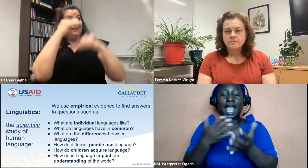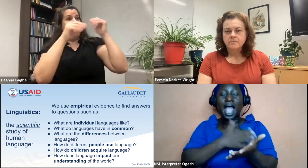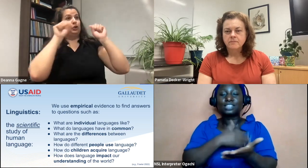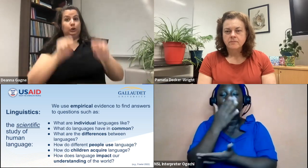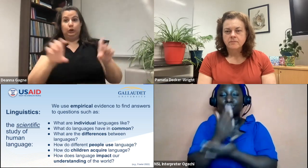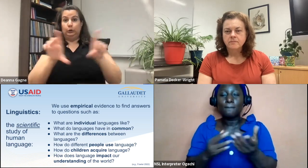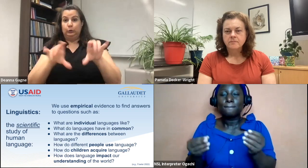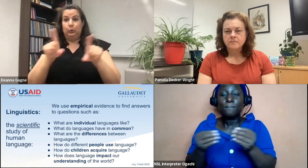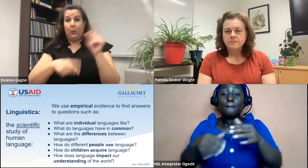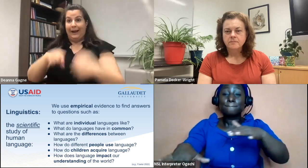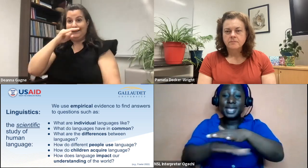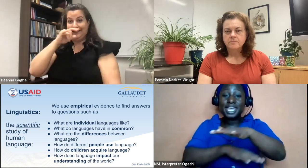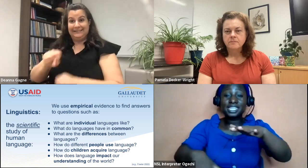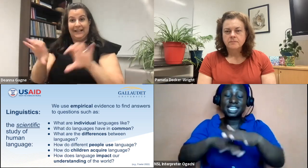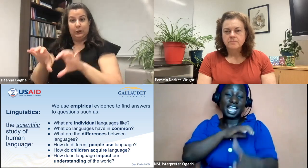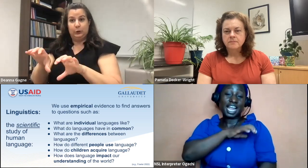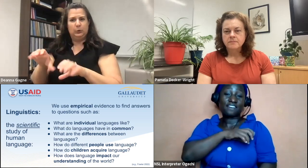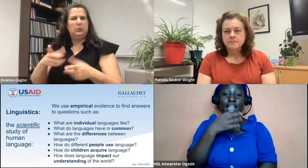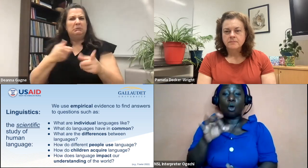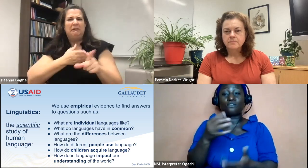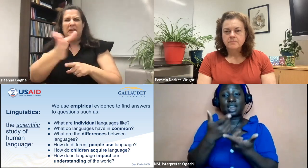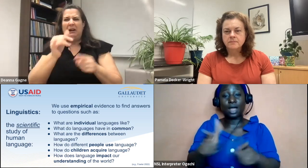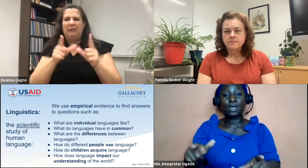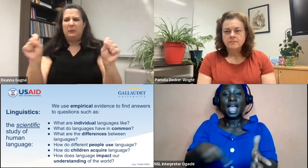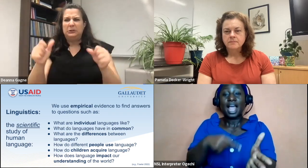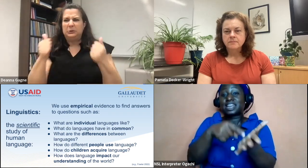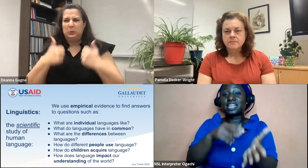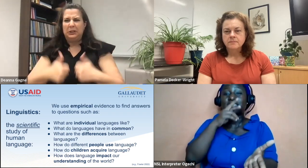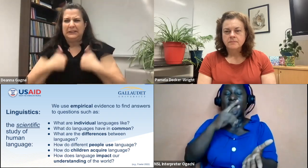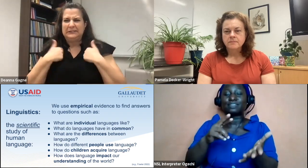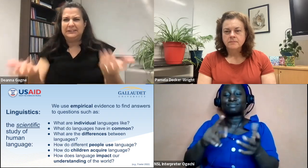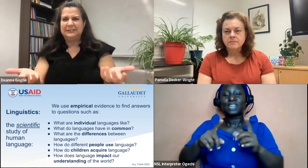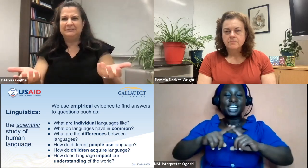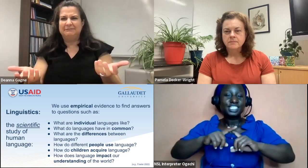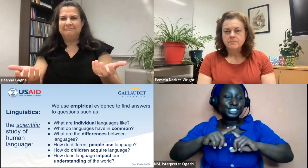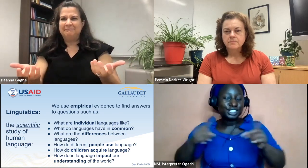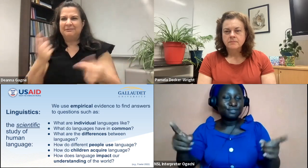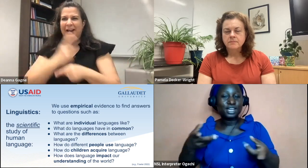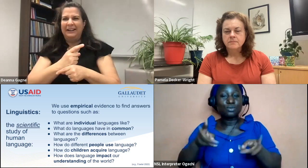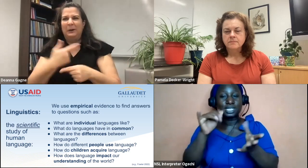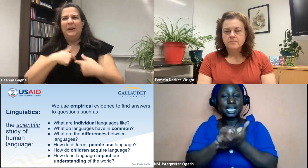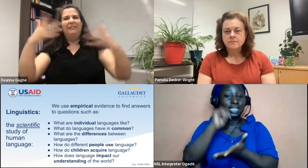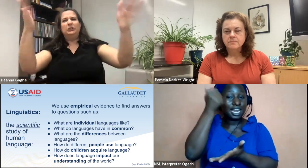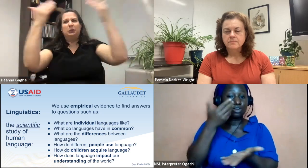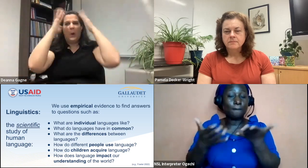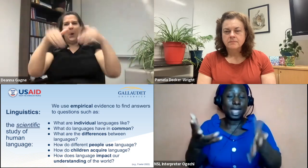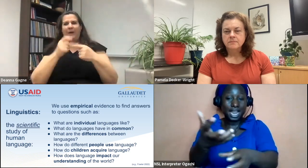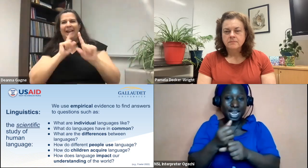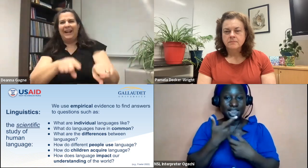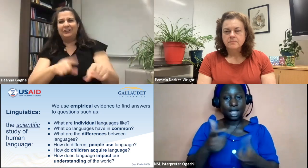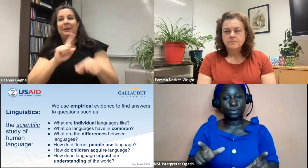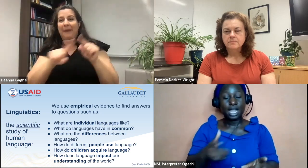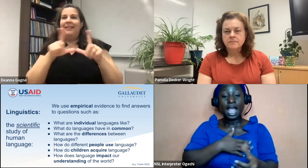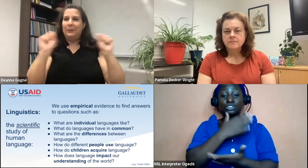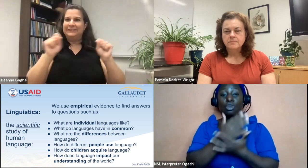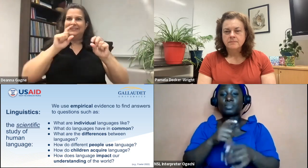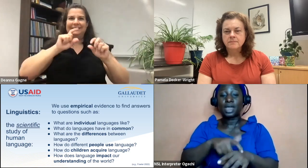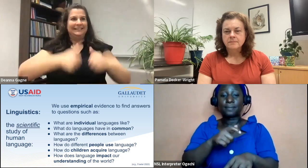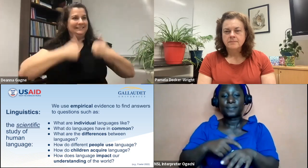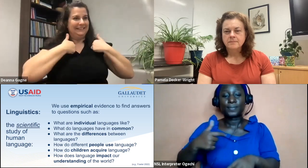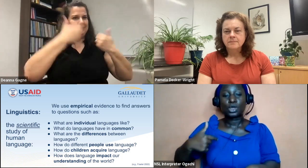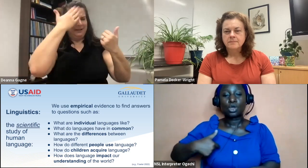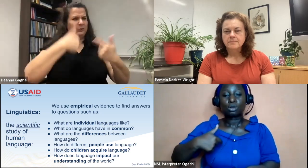And I sometimes say that you know if adults could do what kids could do. The field of linguistics wouldn't even be around, because we'd all know the answers to everything.